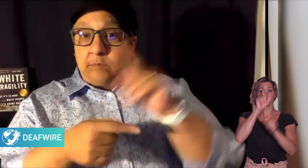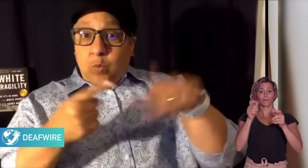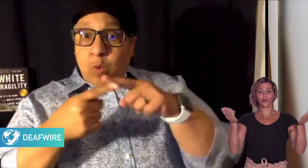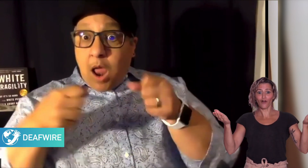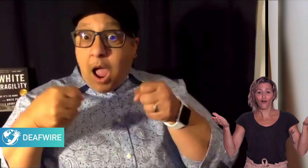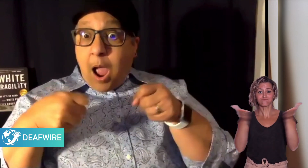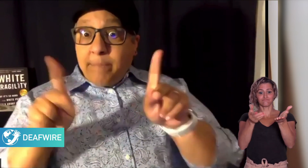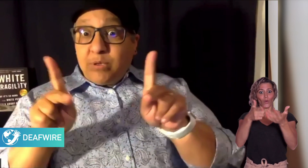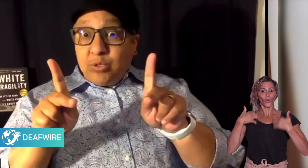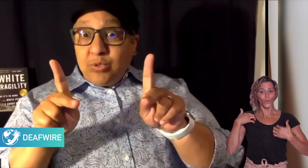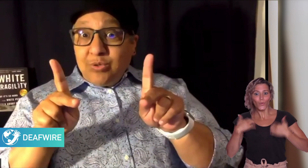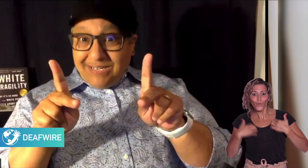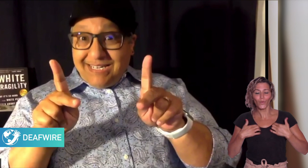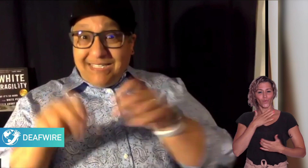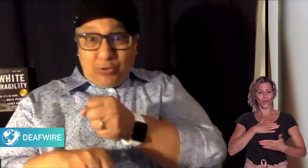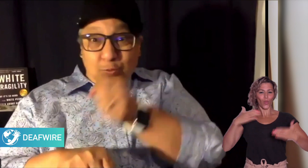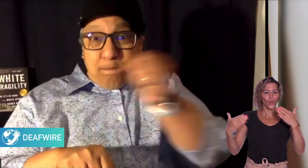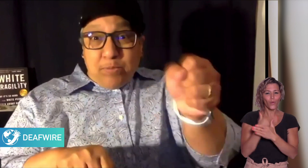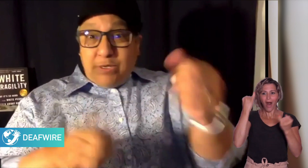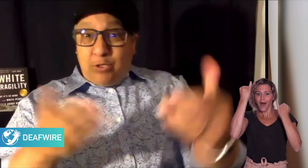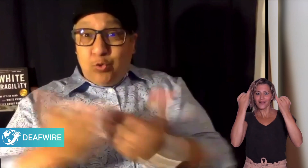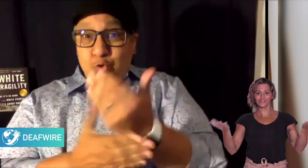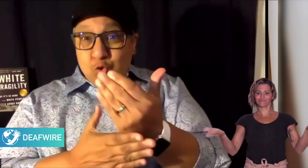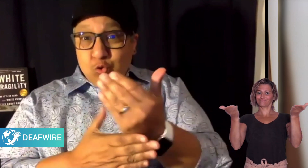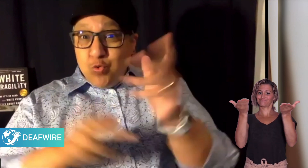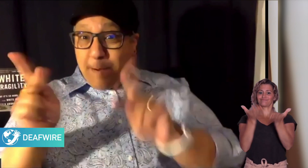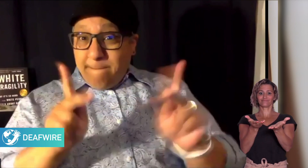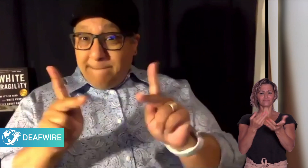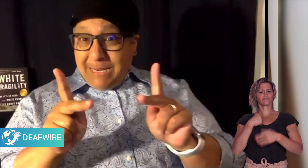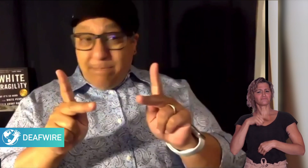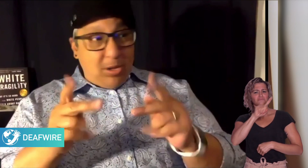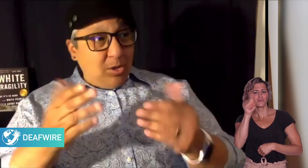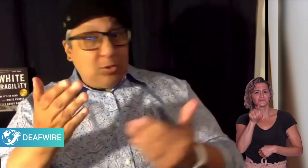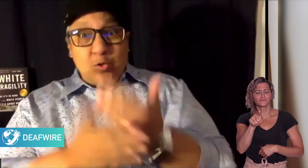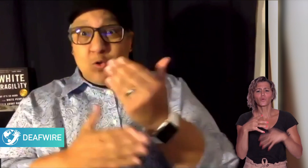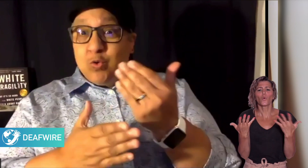arises to put in new people who are excited and